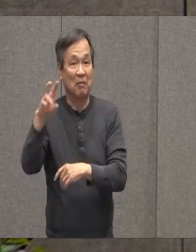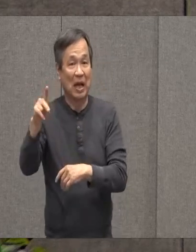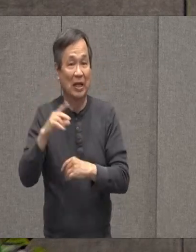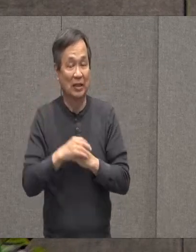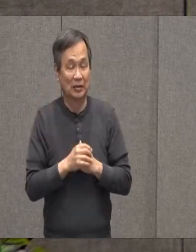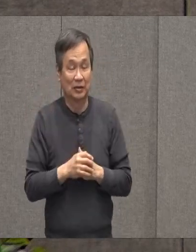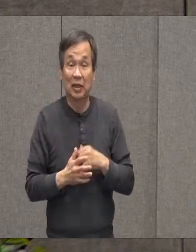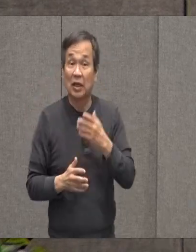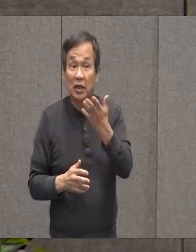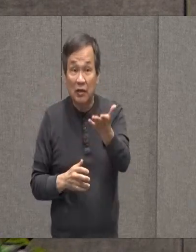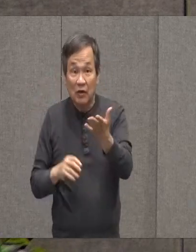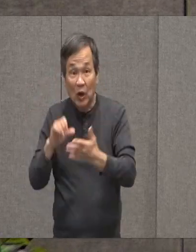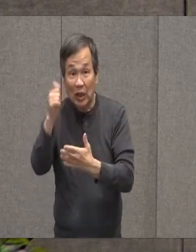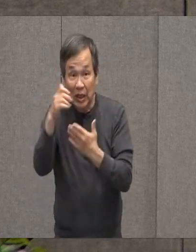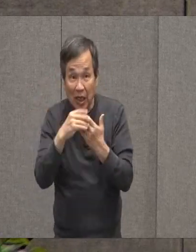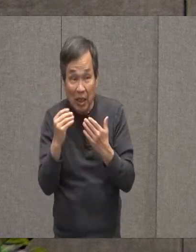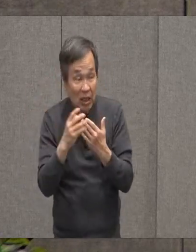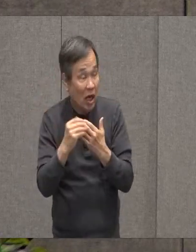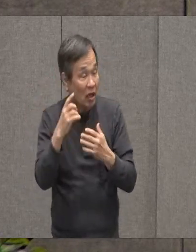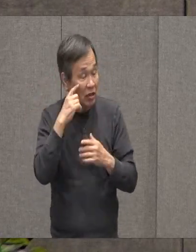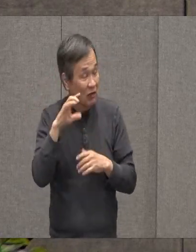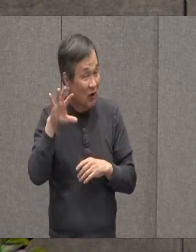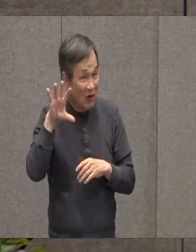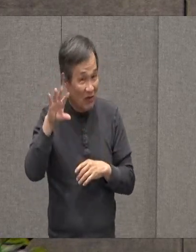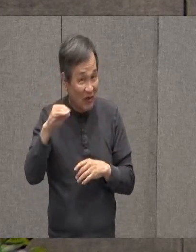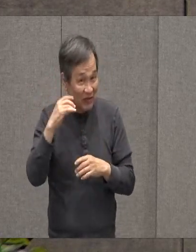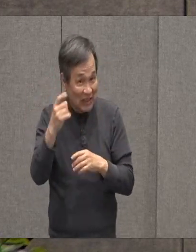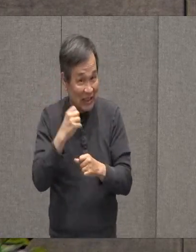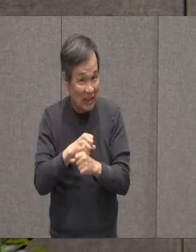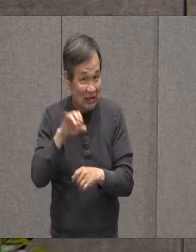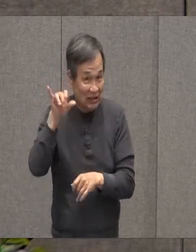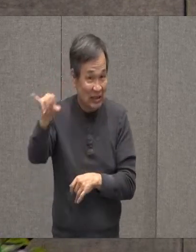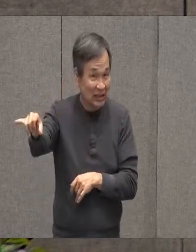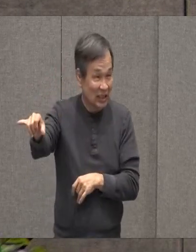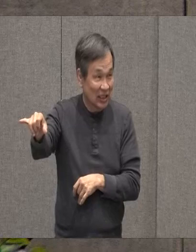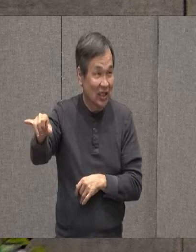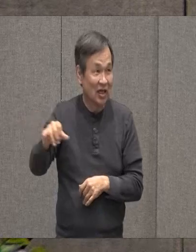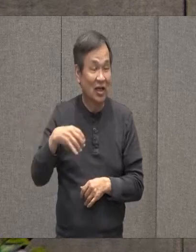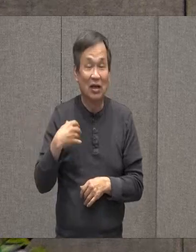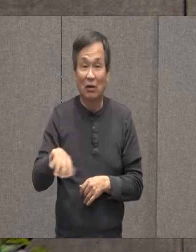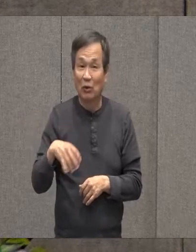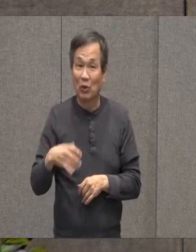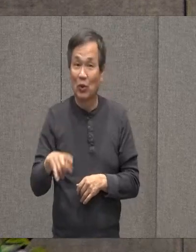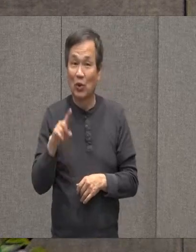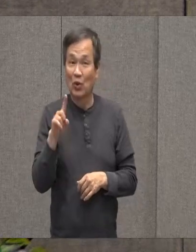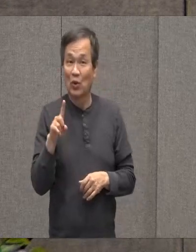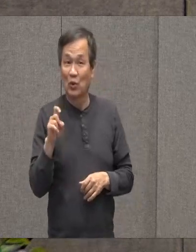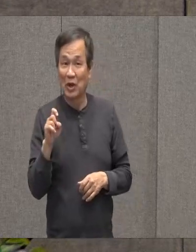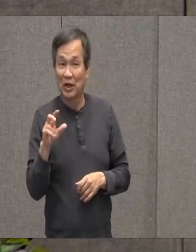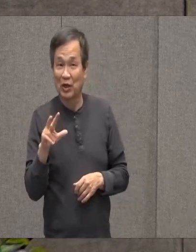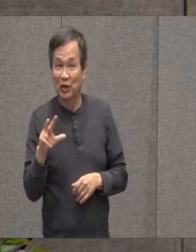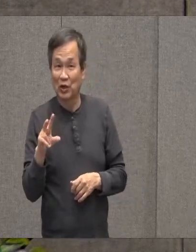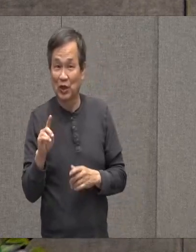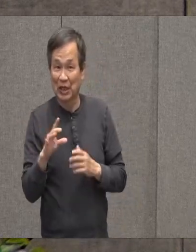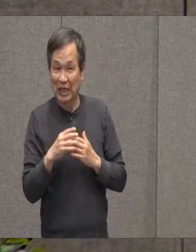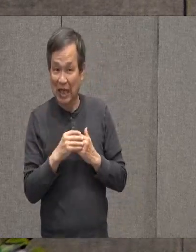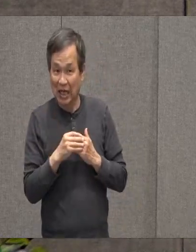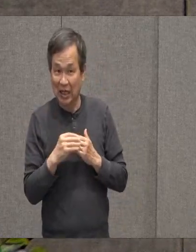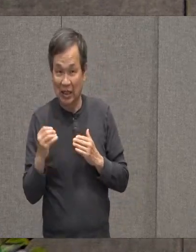If you leave your ten dollars there for 50 years, it will grow to 138 dollars and two cents.